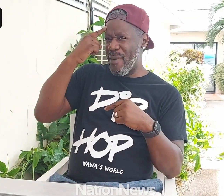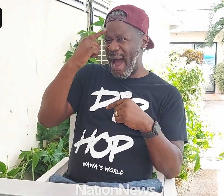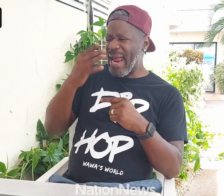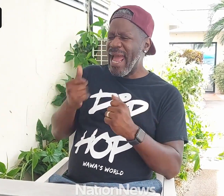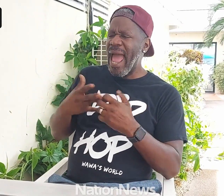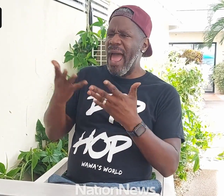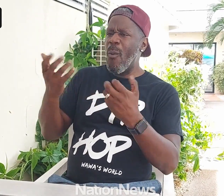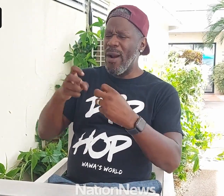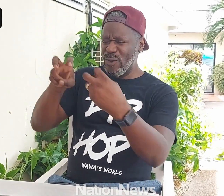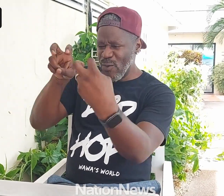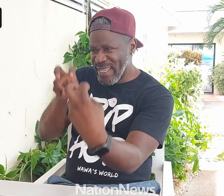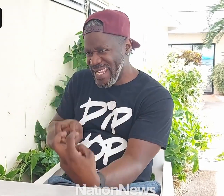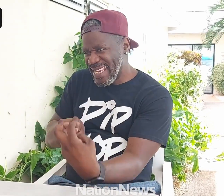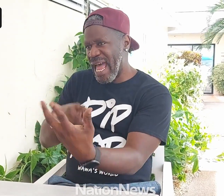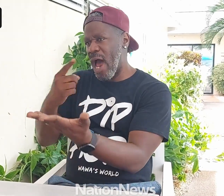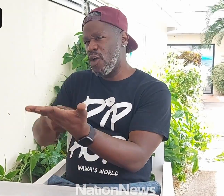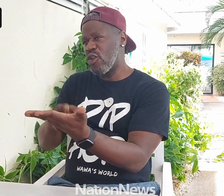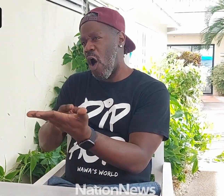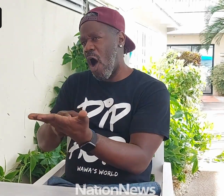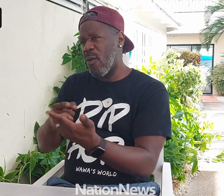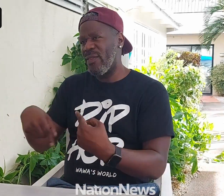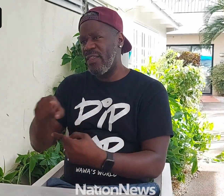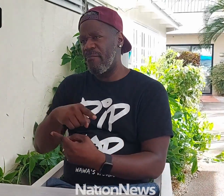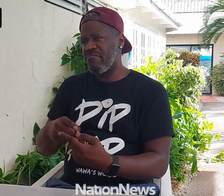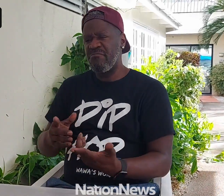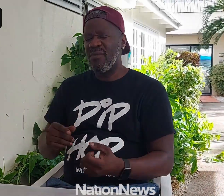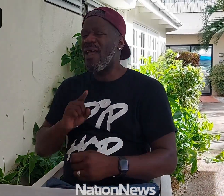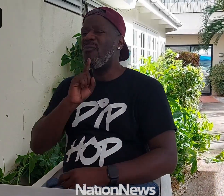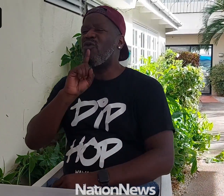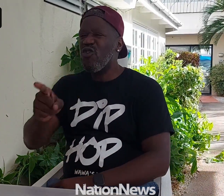is willing to open their hearts and Minds to us and to offer us a seat at the table